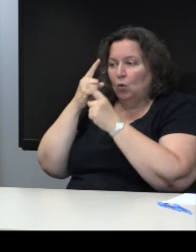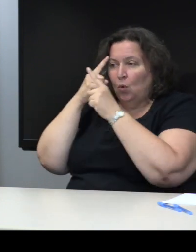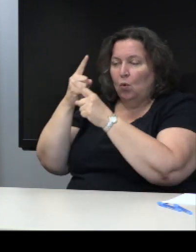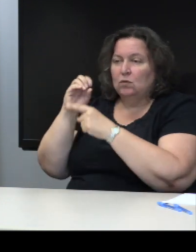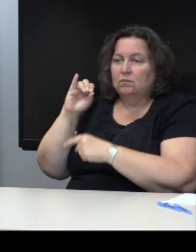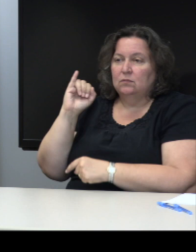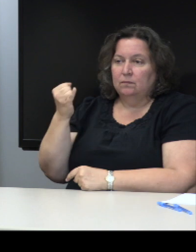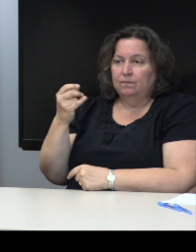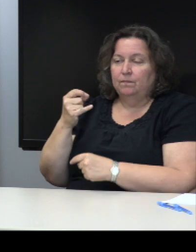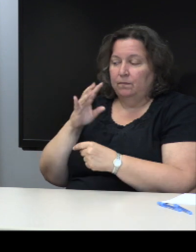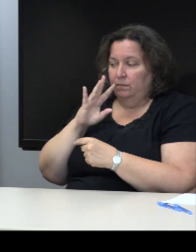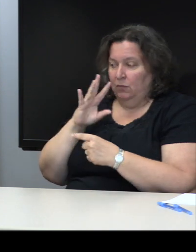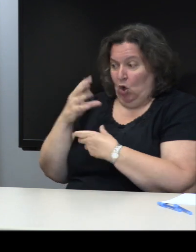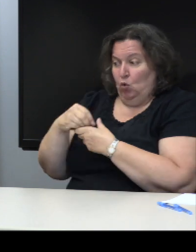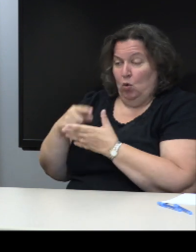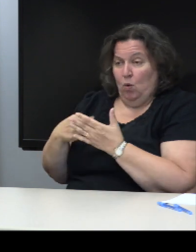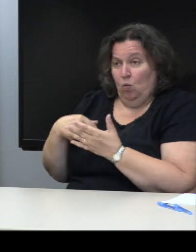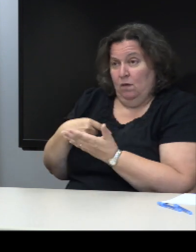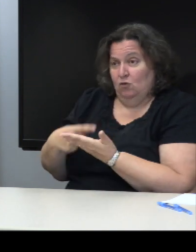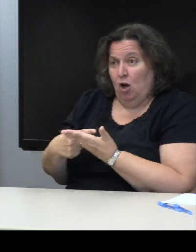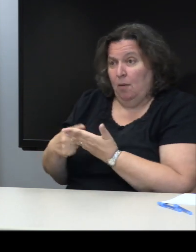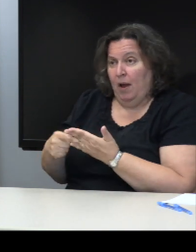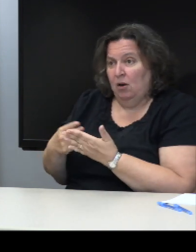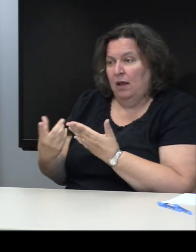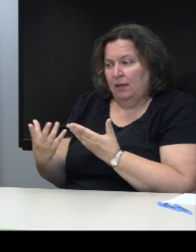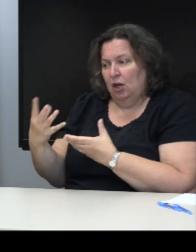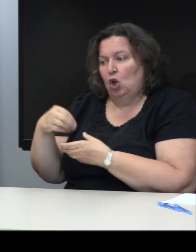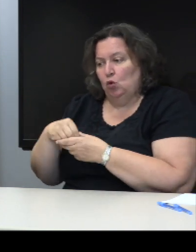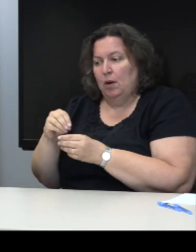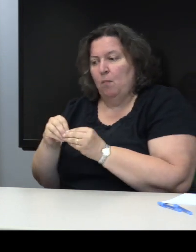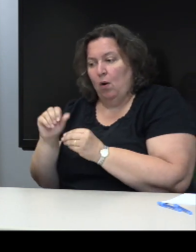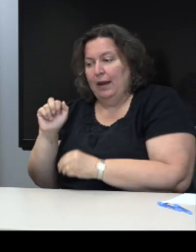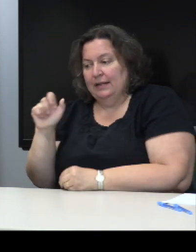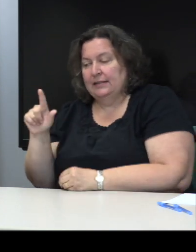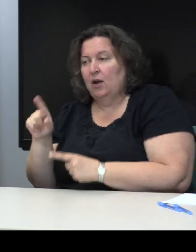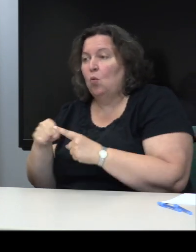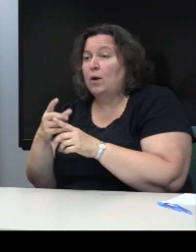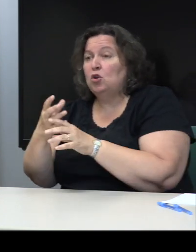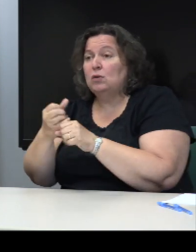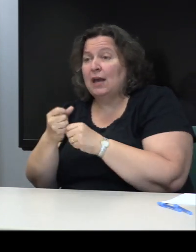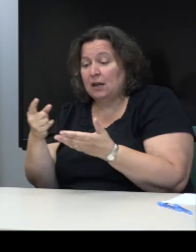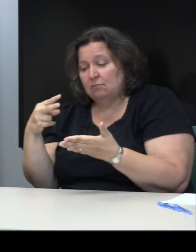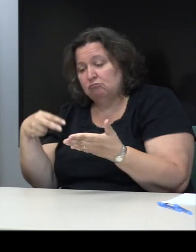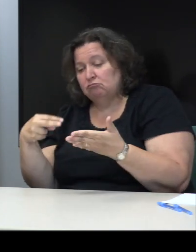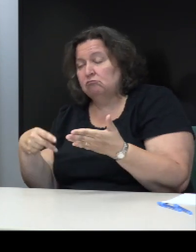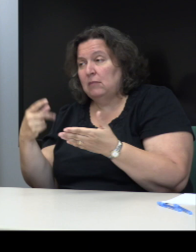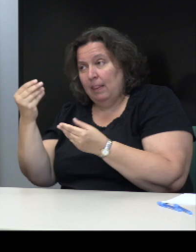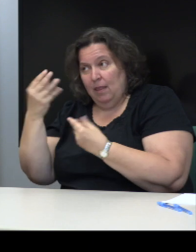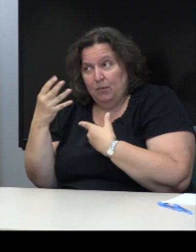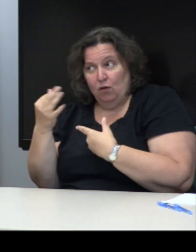including what we talked about and including more ASL. When you get it, let me know if you have any questions or concerns.